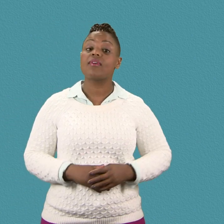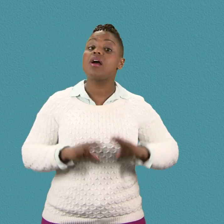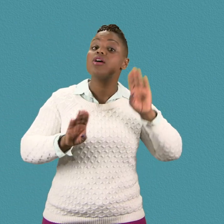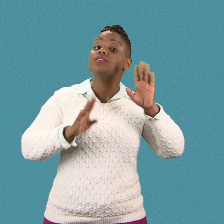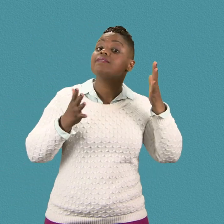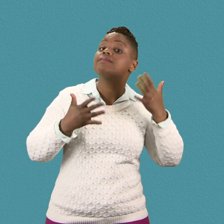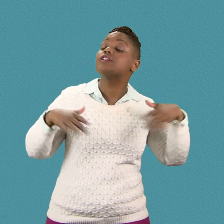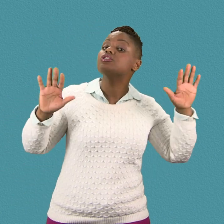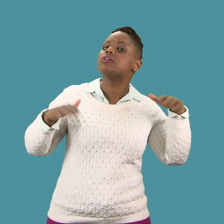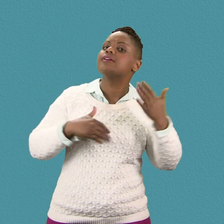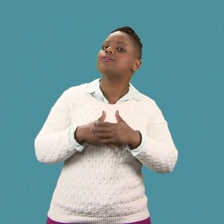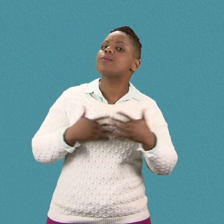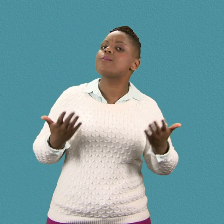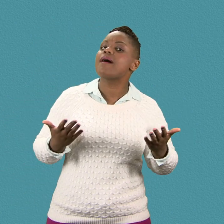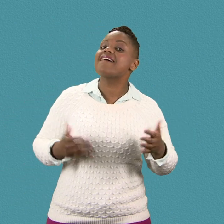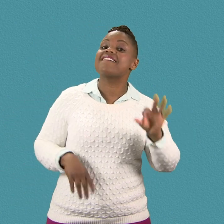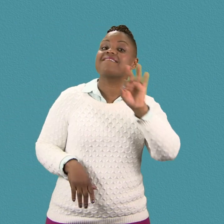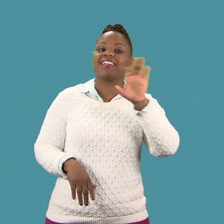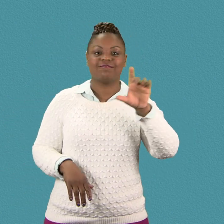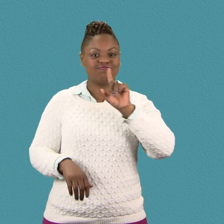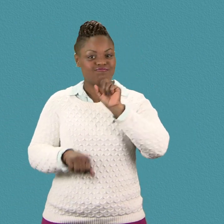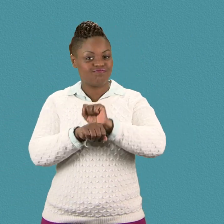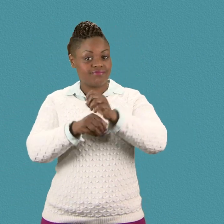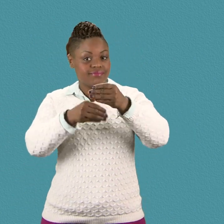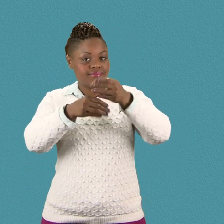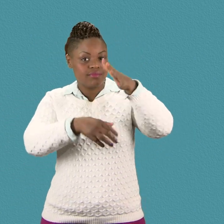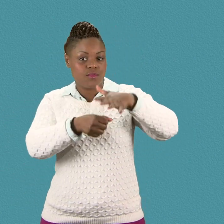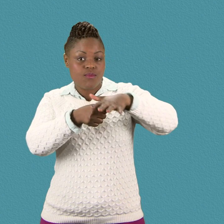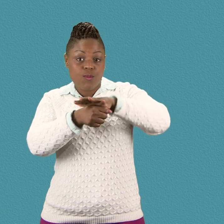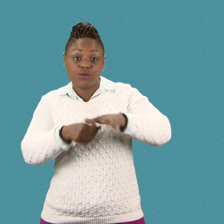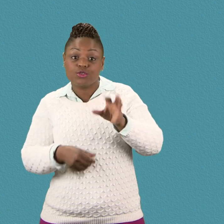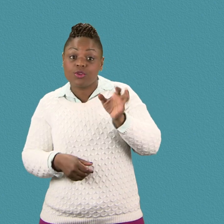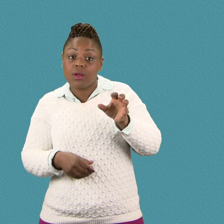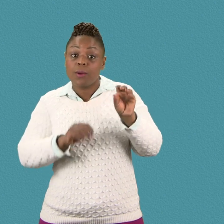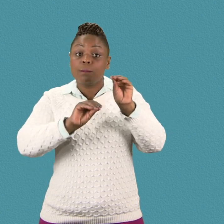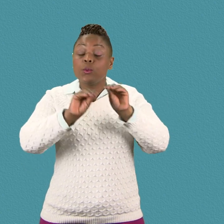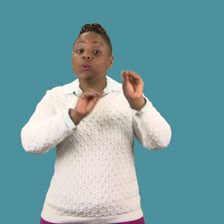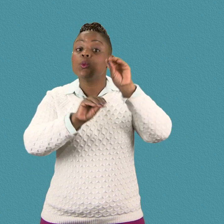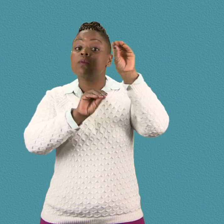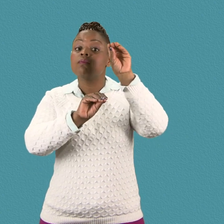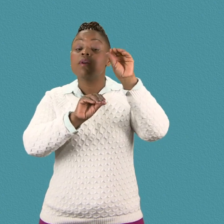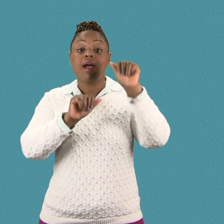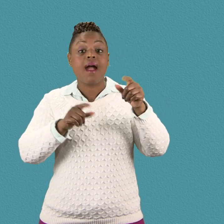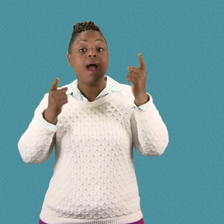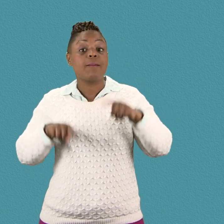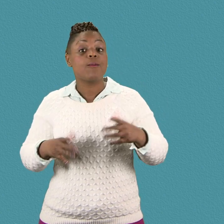Now that the auction has concluded, the FCC is reorganizing TV channels to make room for